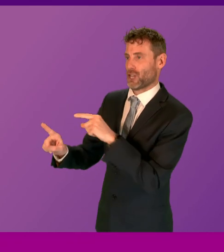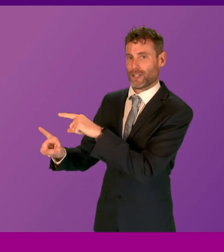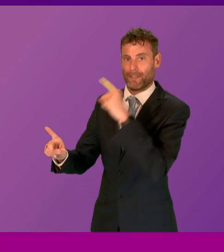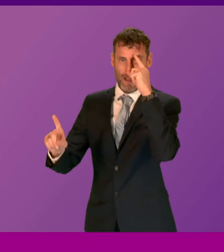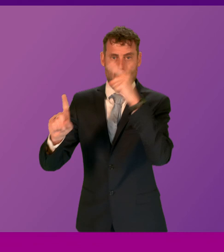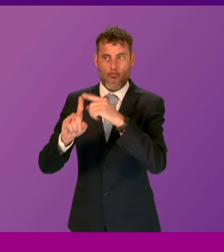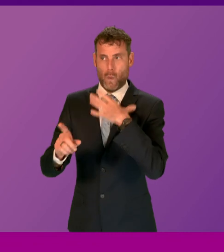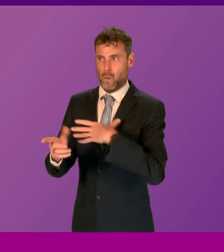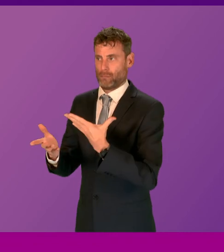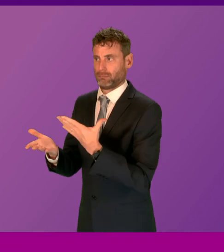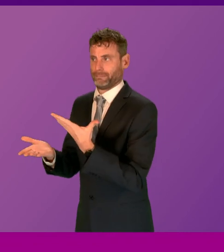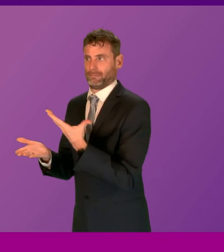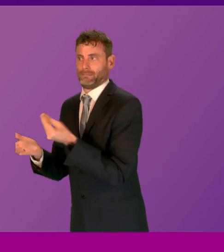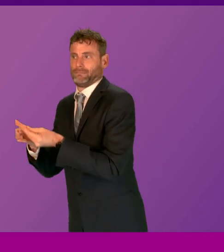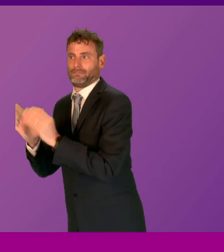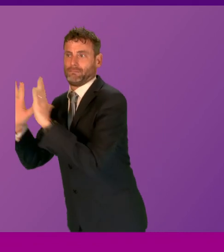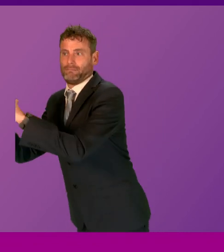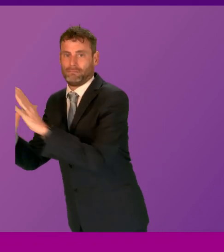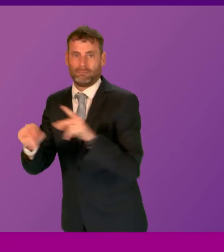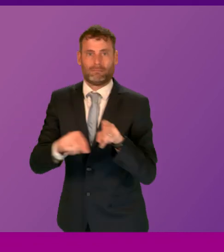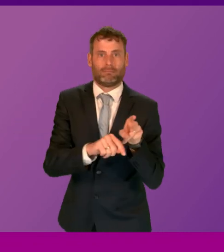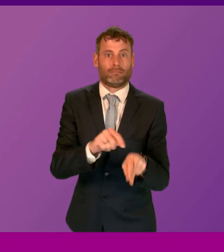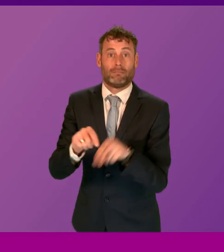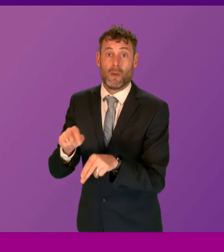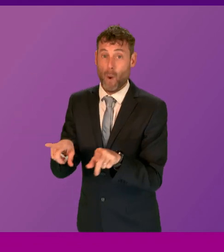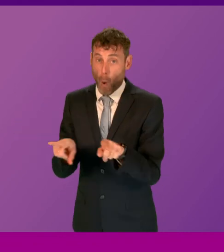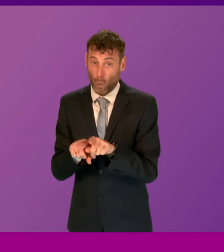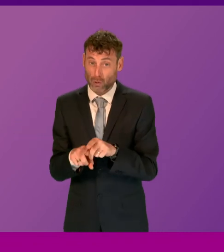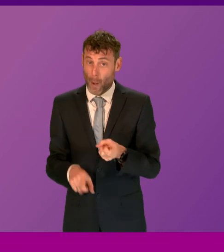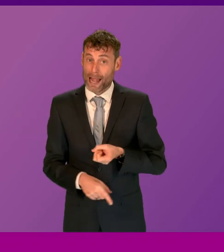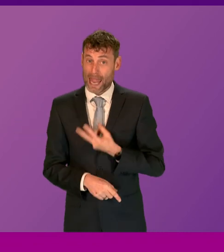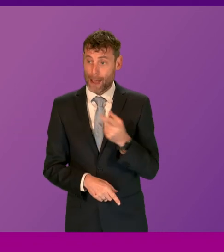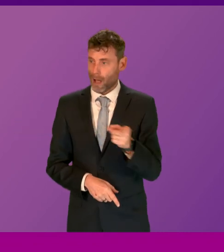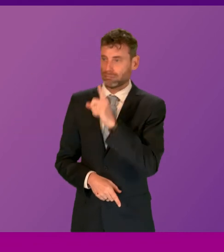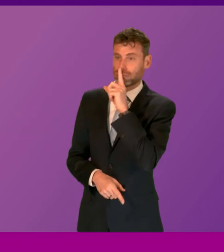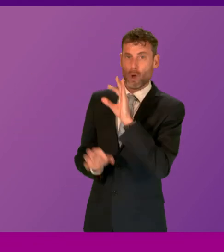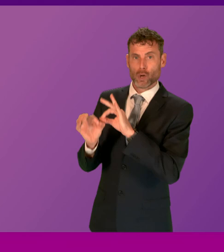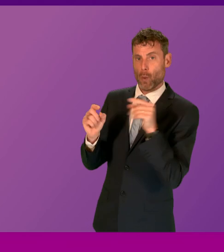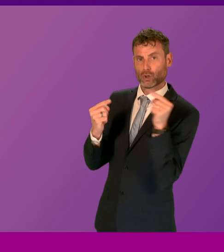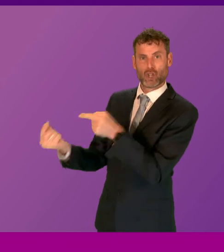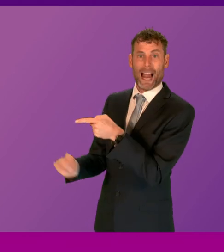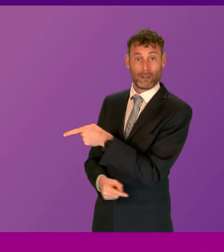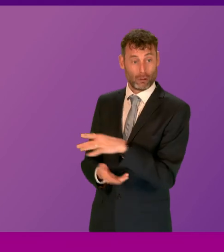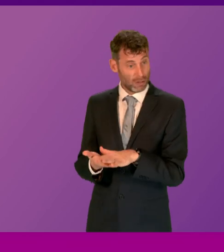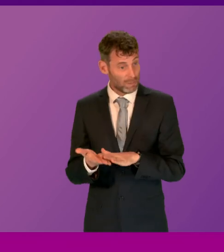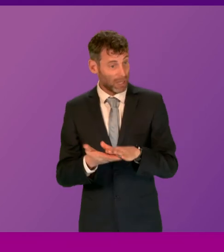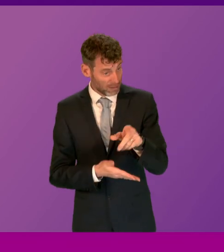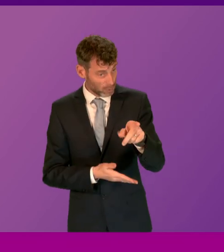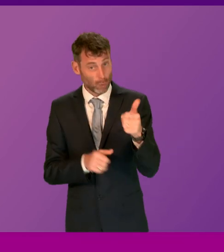Apparently, it is also the priority of the Labour Party, which does not oppose a single measure in the Conservatives’ budget.